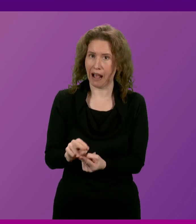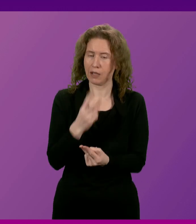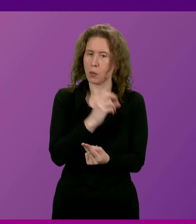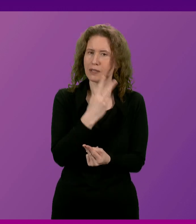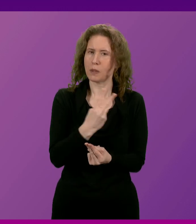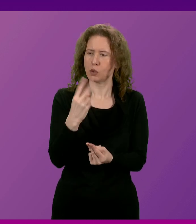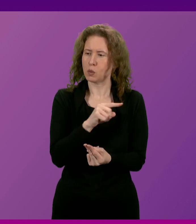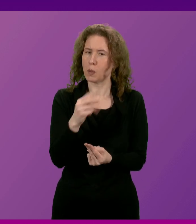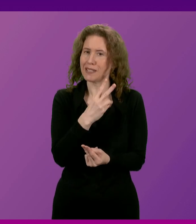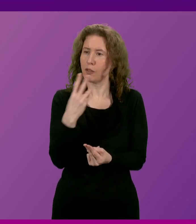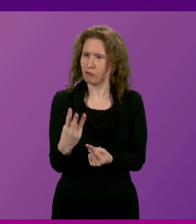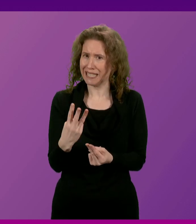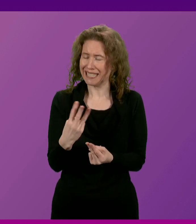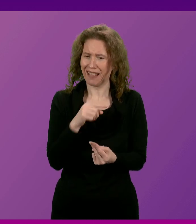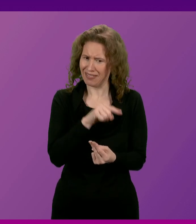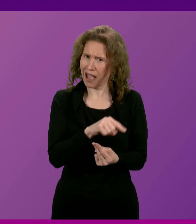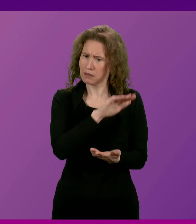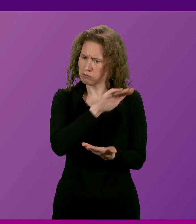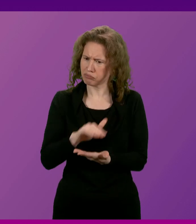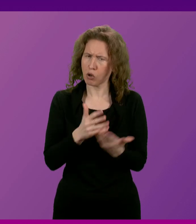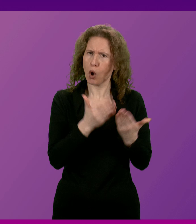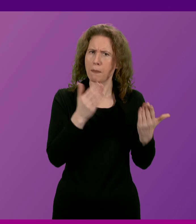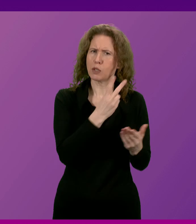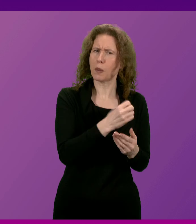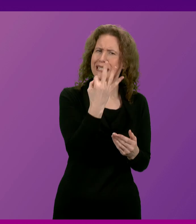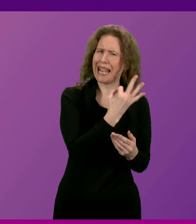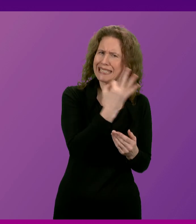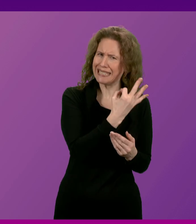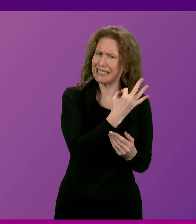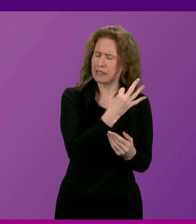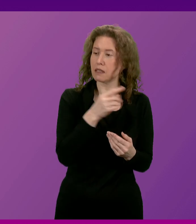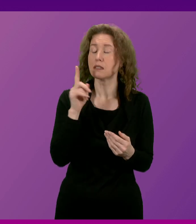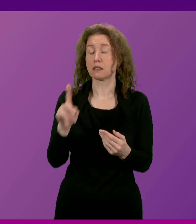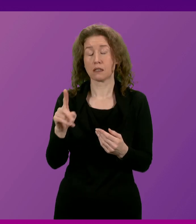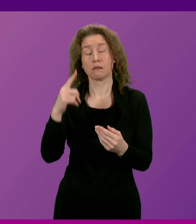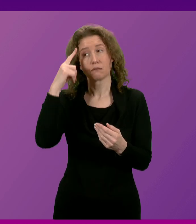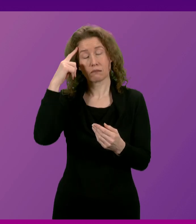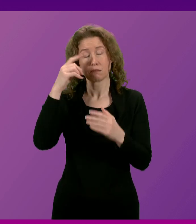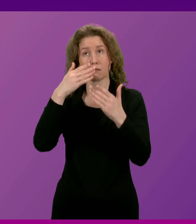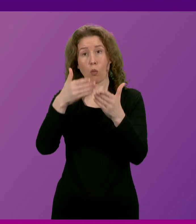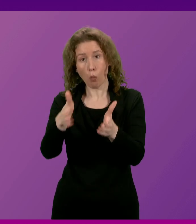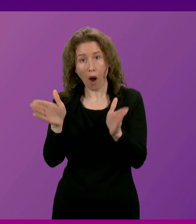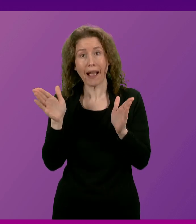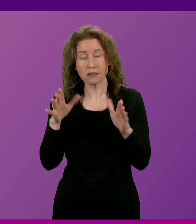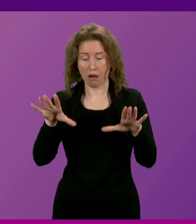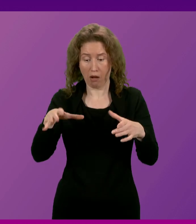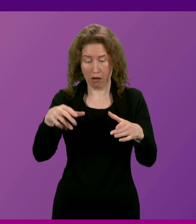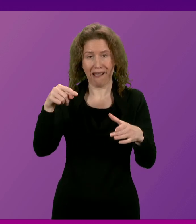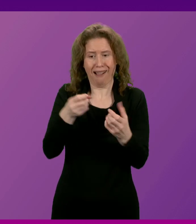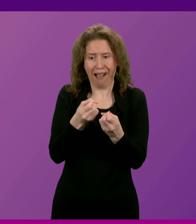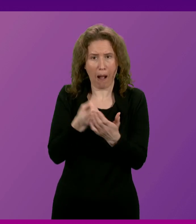at its second-lowest level since 2018. The wider category of expenditure that Rachael Hamilton